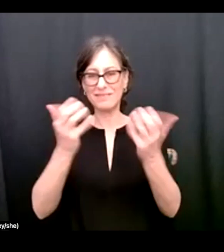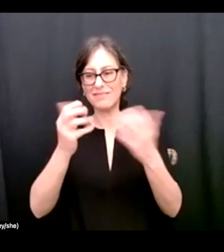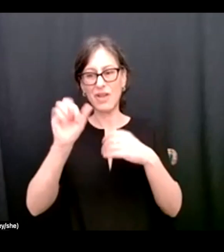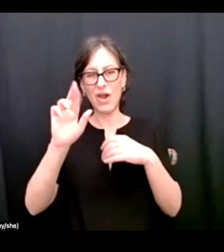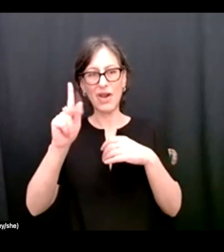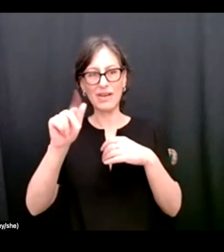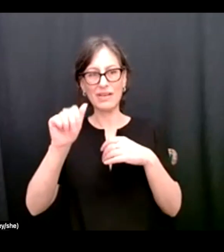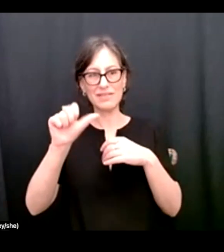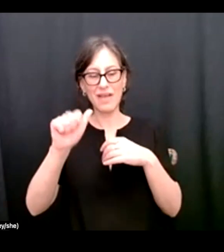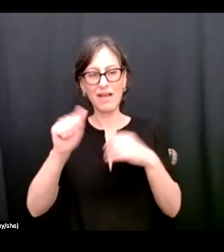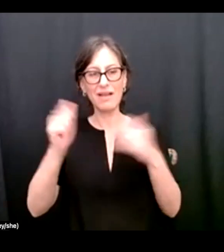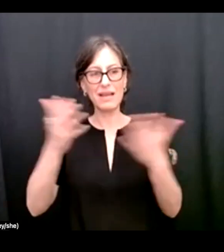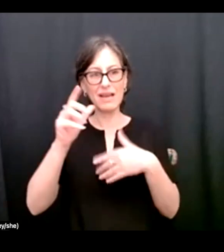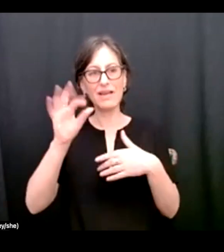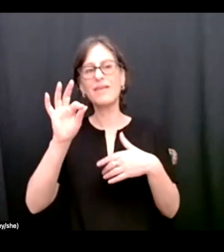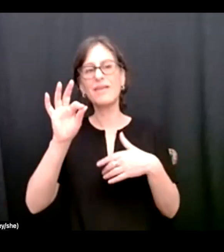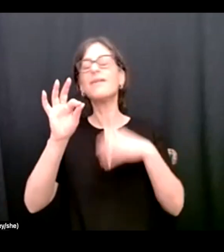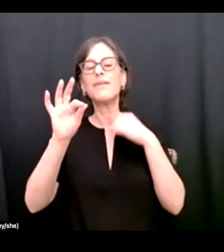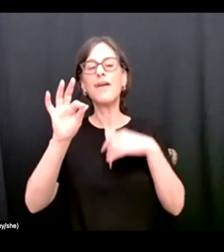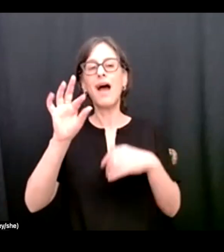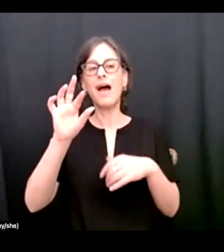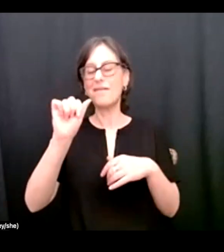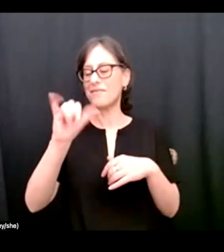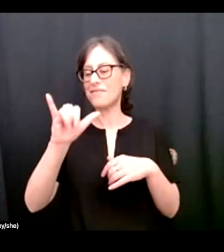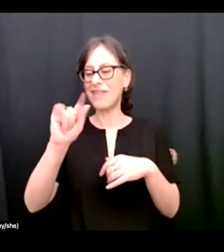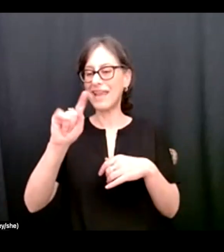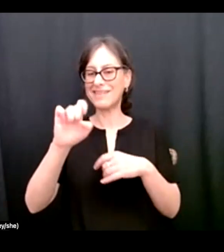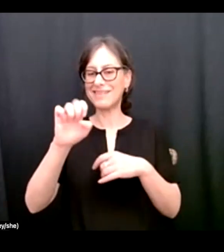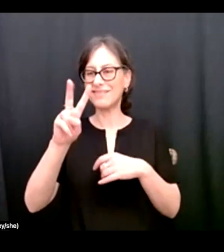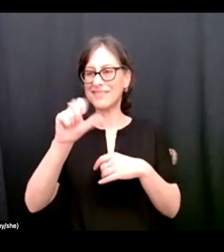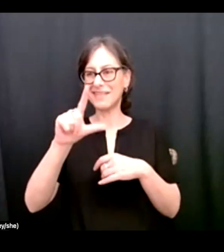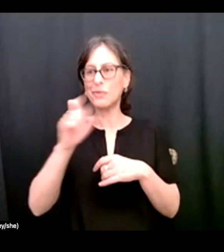we talk about Frank Stanford quite a lot. So, thank you for bringing him into the conversation.